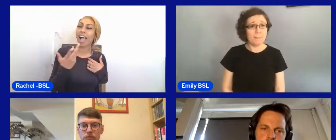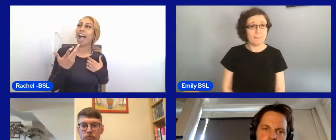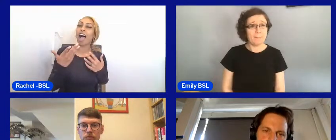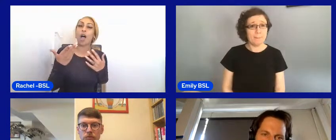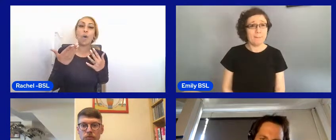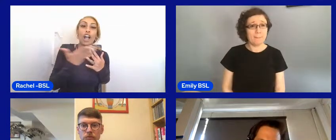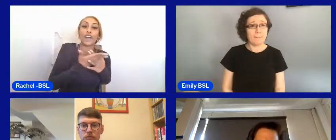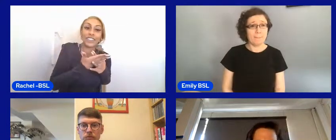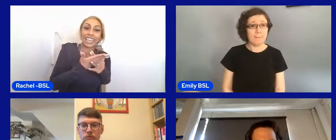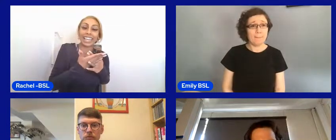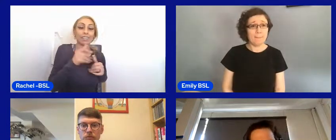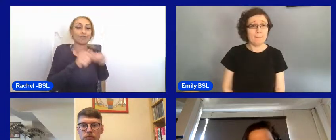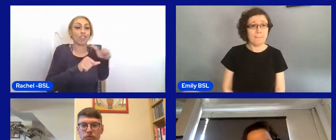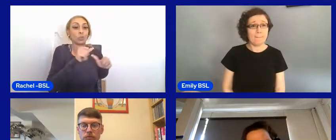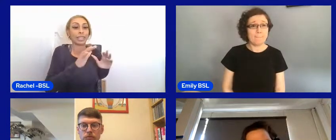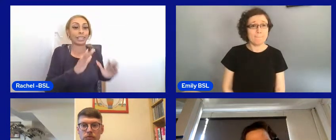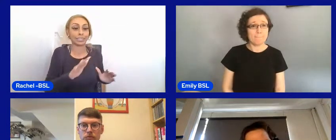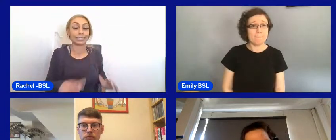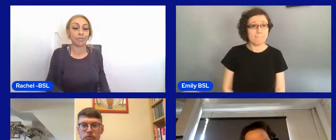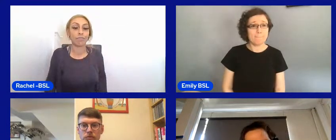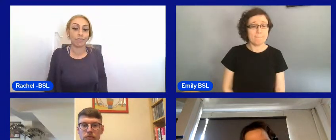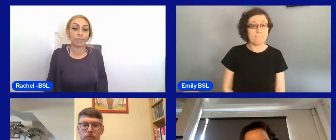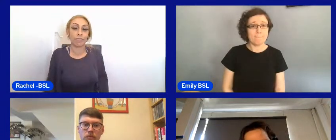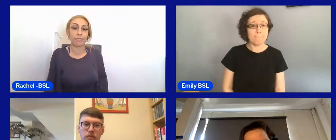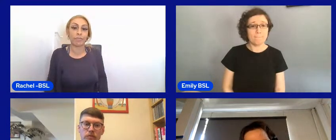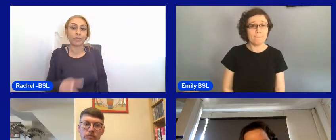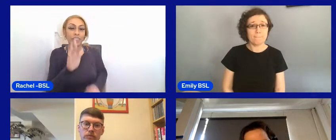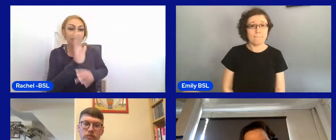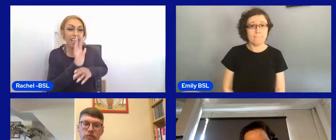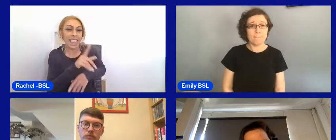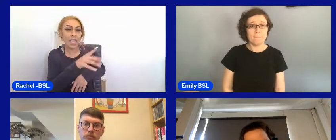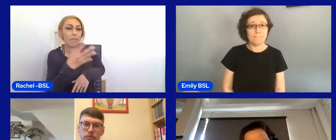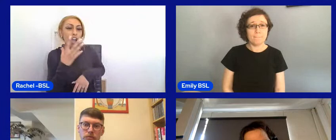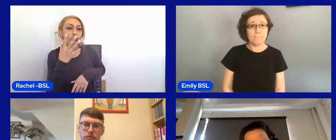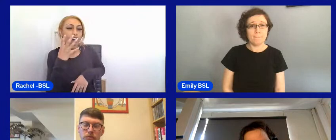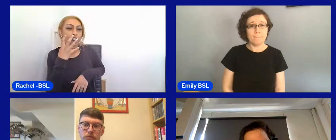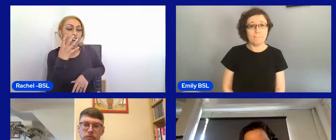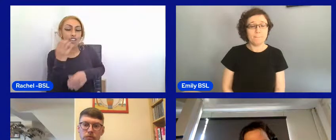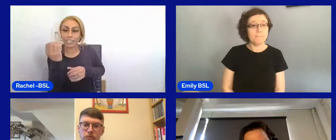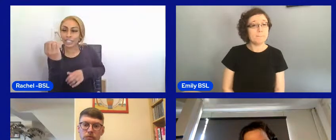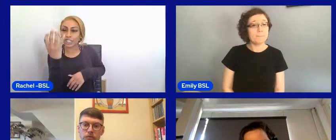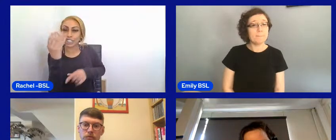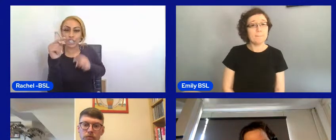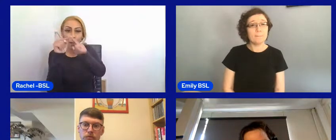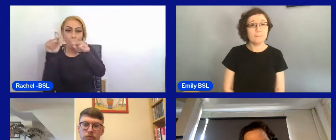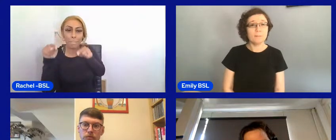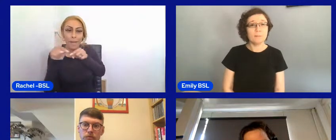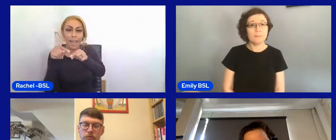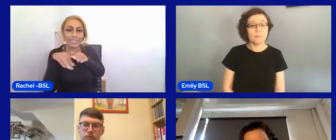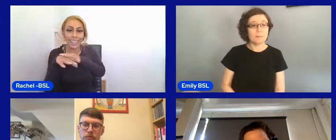How interesting, it is a convening process in a way. In the film, was something I wanted to